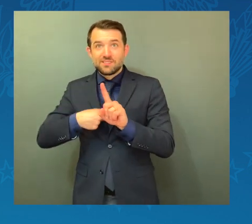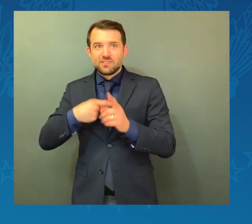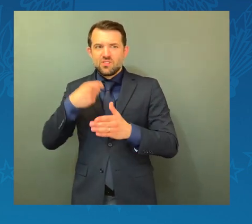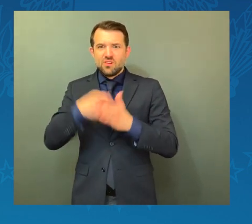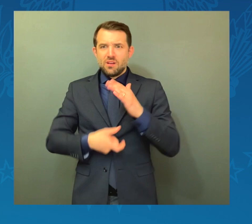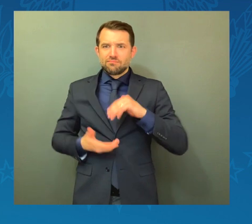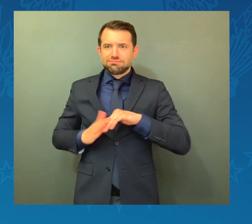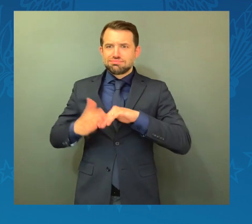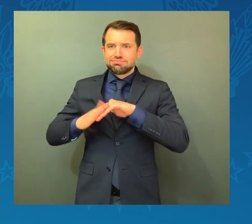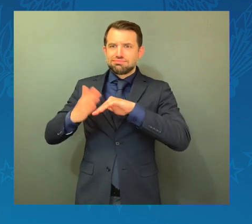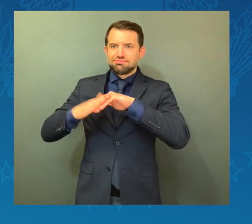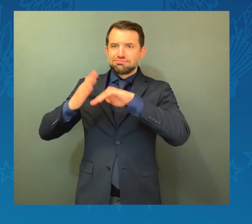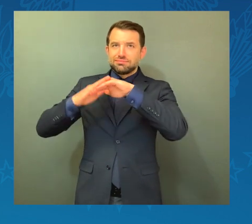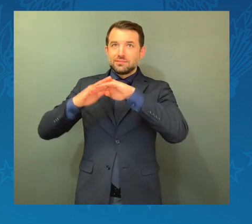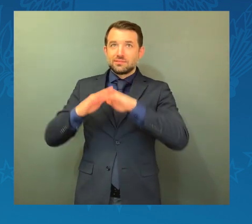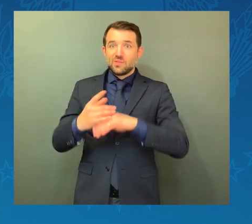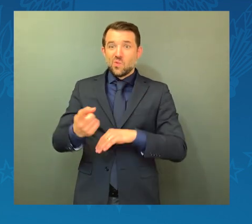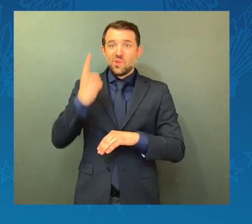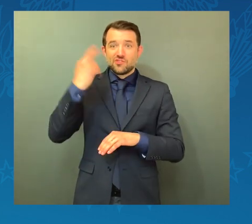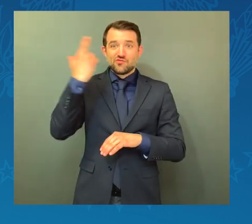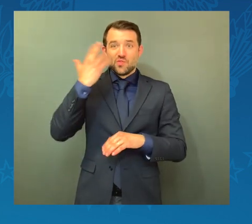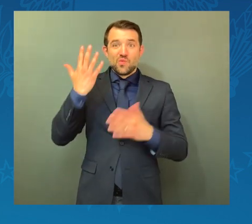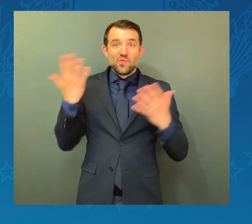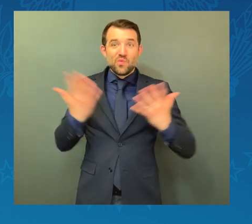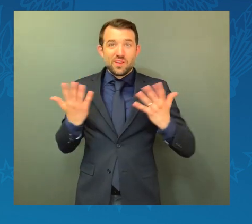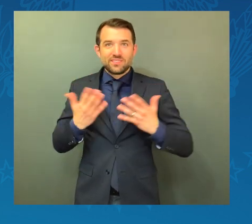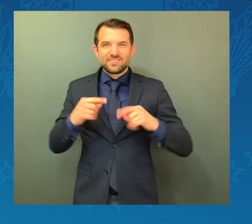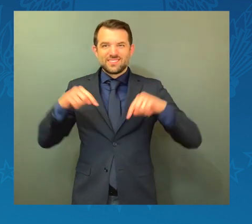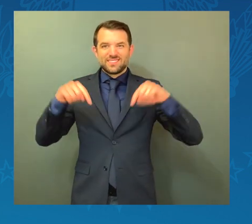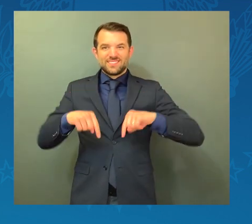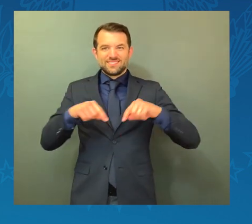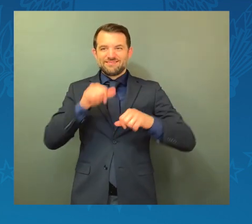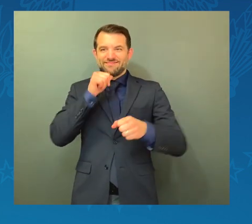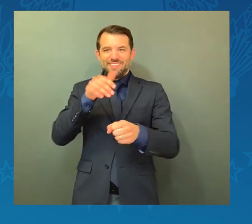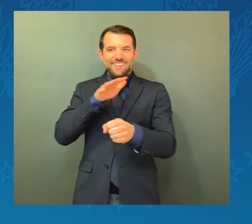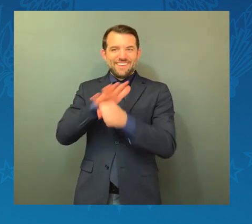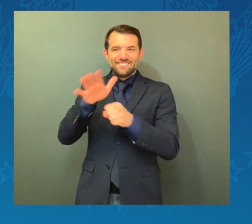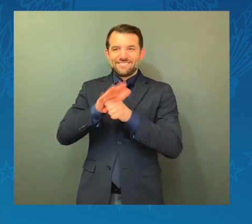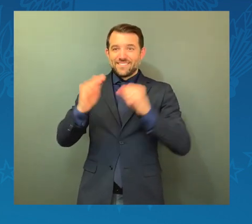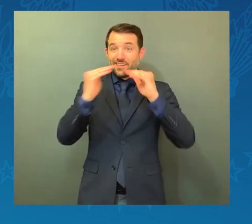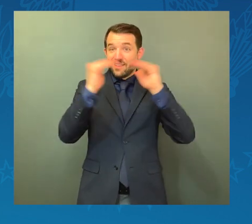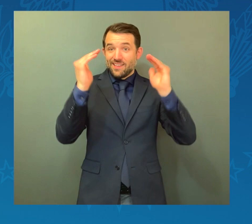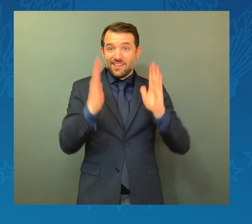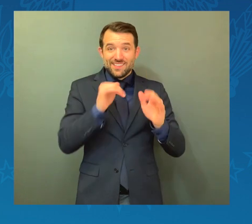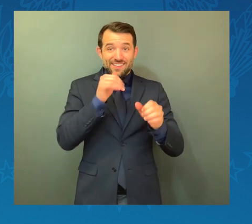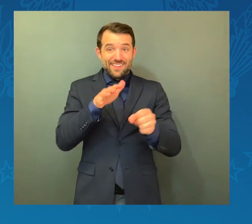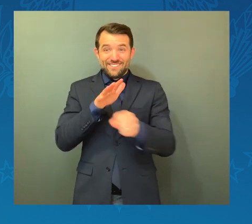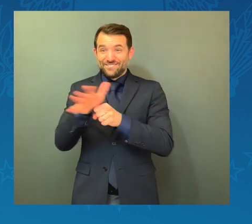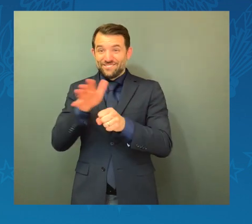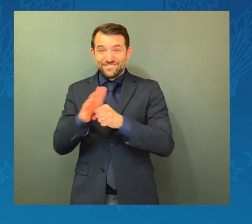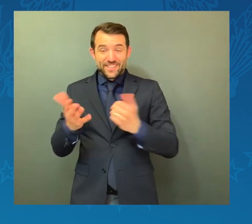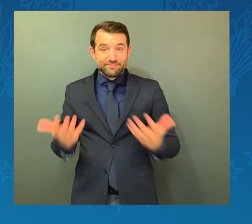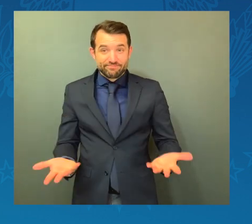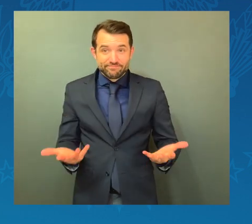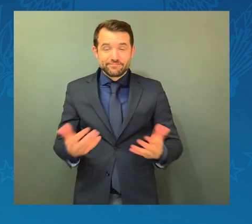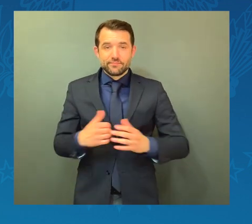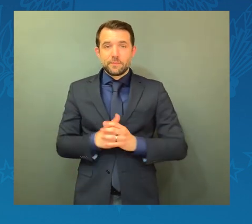Our country simply does not have enough houses. That is why in the budget that our administration released this week,